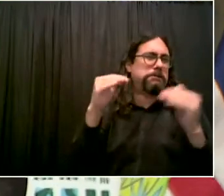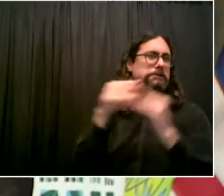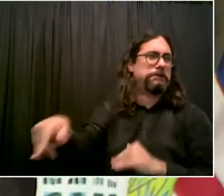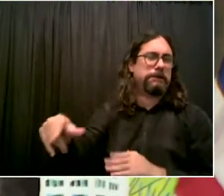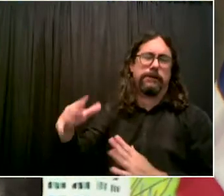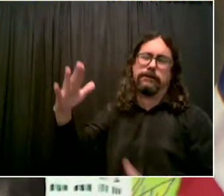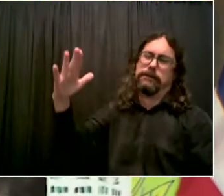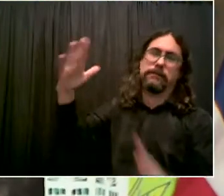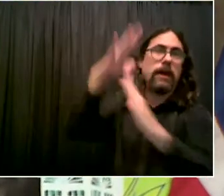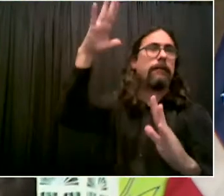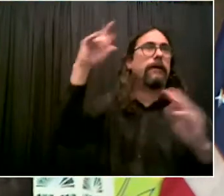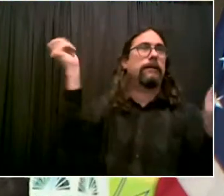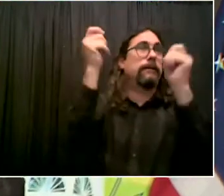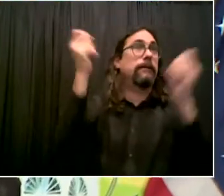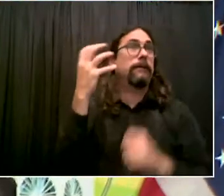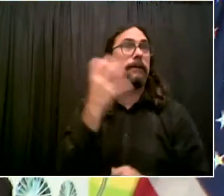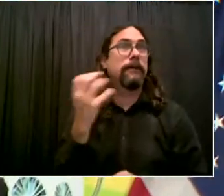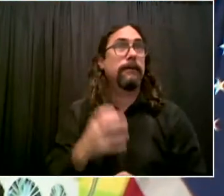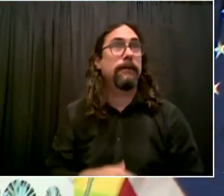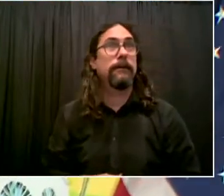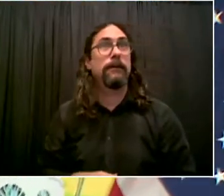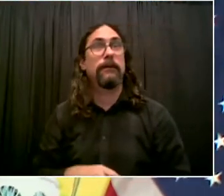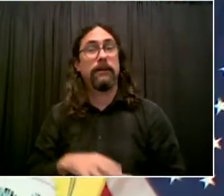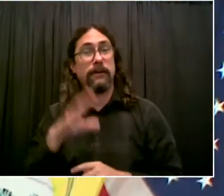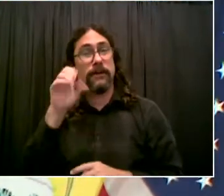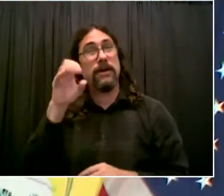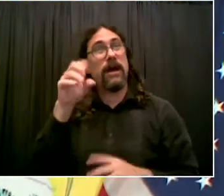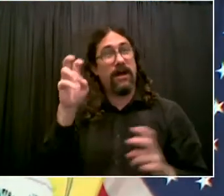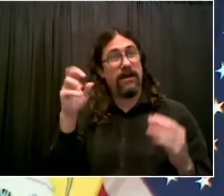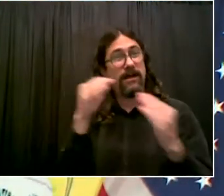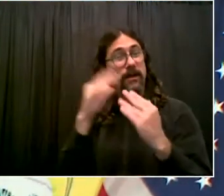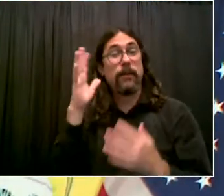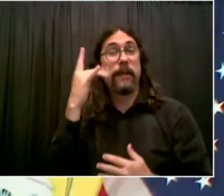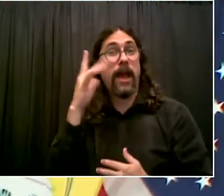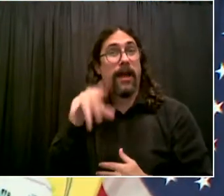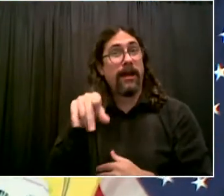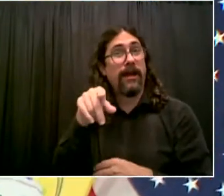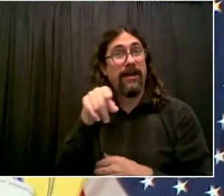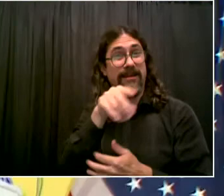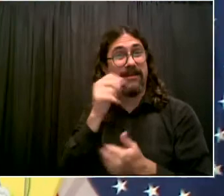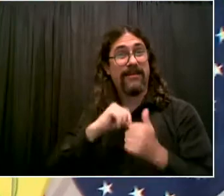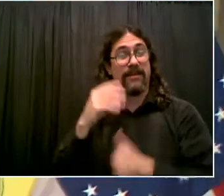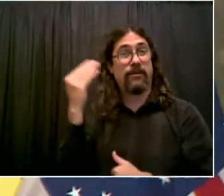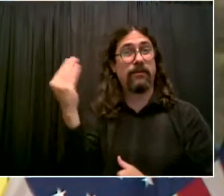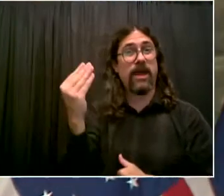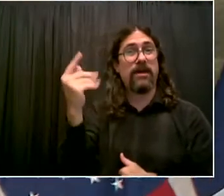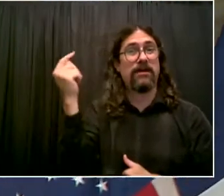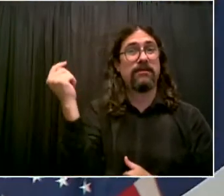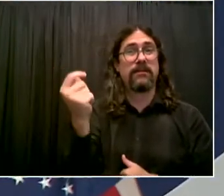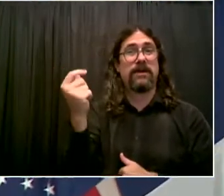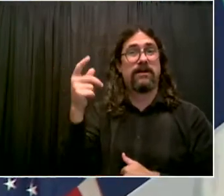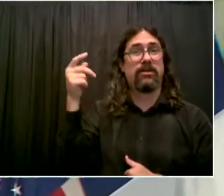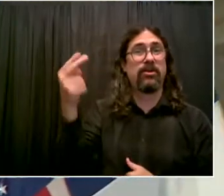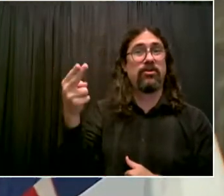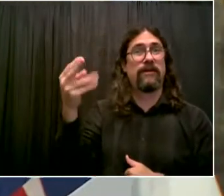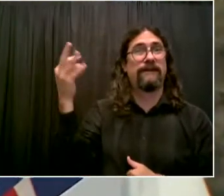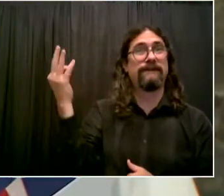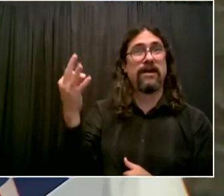HISTORY OF HIP- HOP ALL IN ONE WEEK AND ON TOP OF THAT AN AMAZING CONCERT IN CENTRAL PARK.